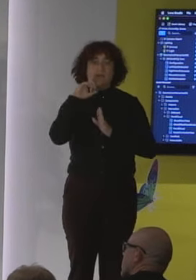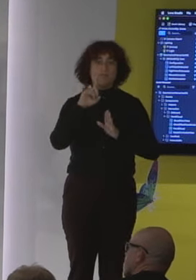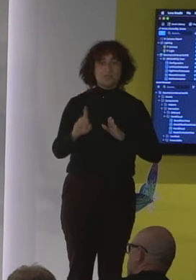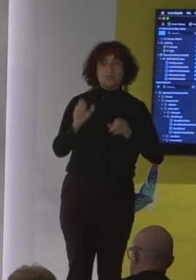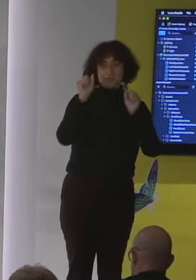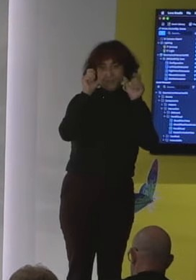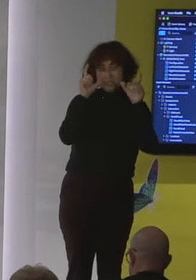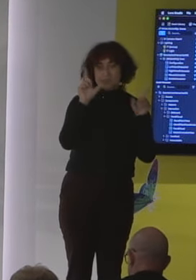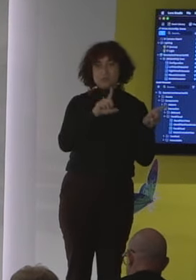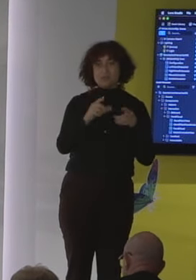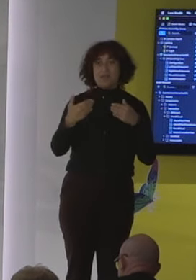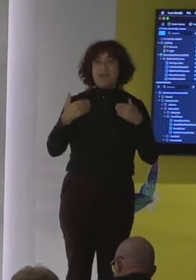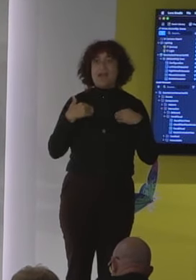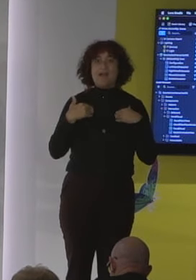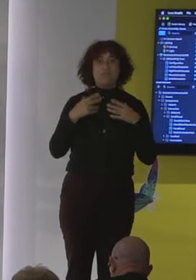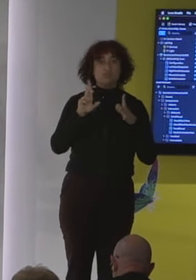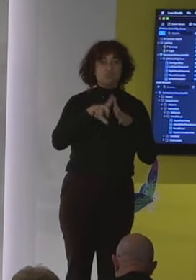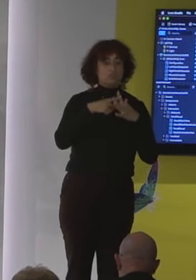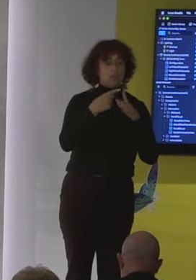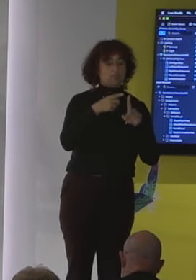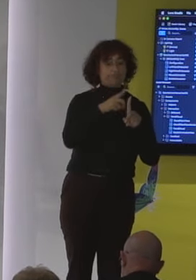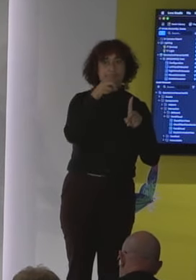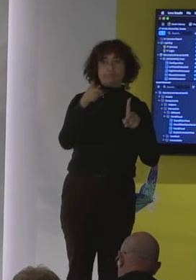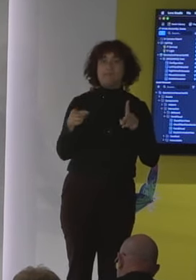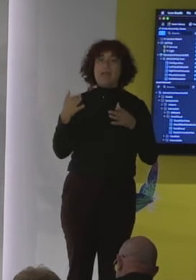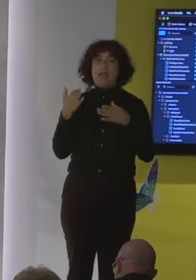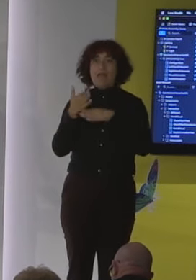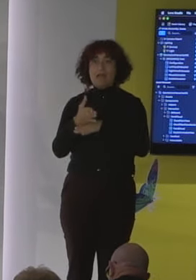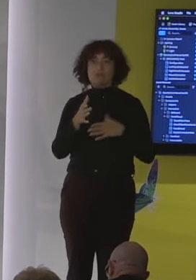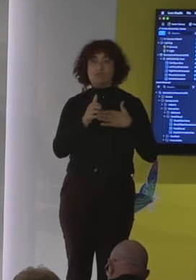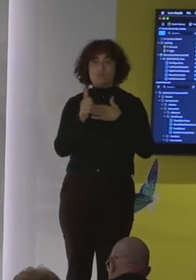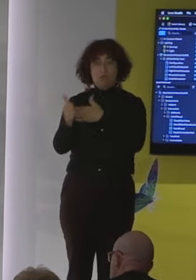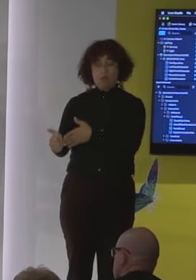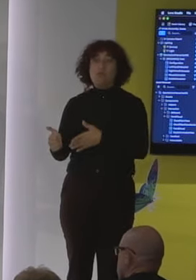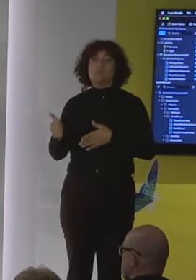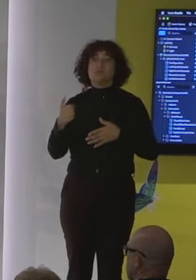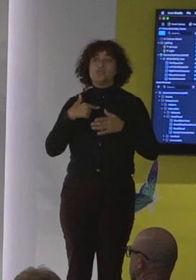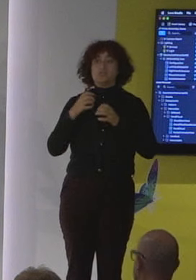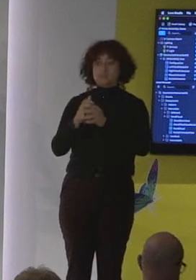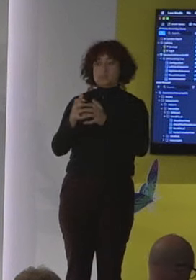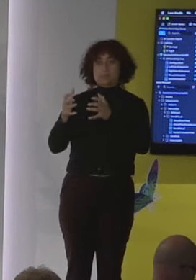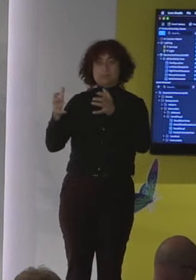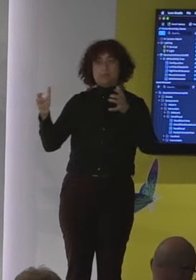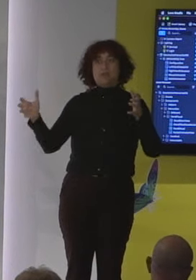And you'll have a jumping off point after you follow this in order to just expand on it, and create whatever you want